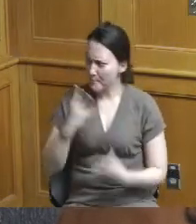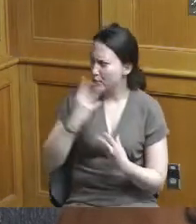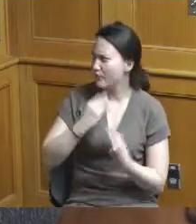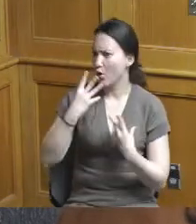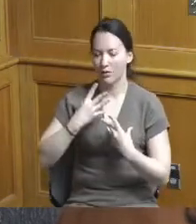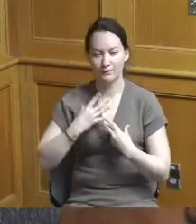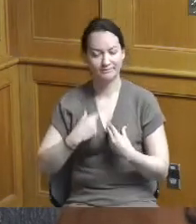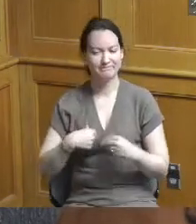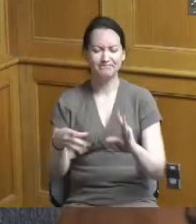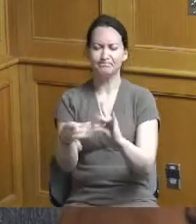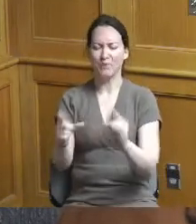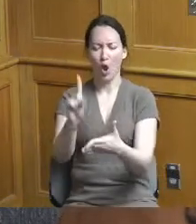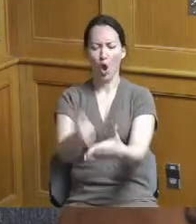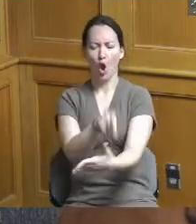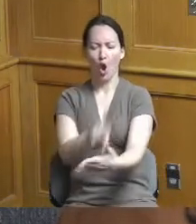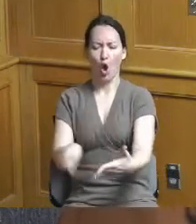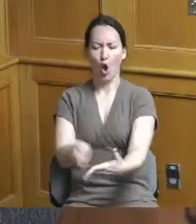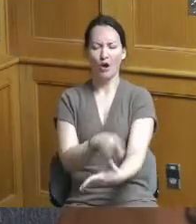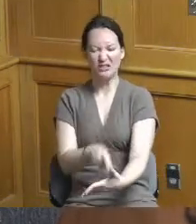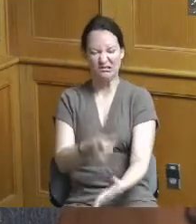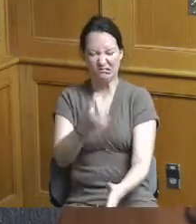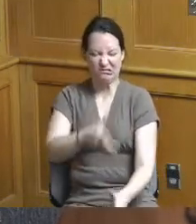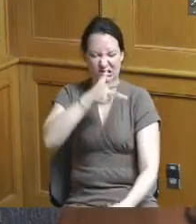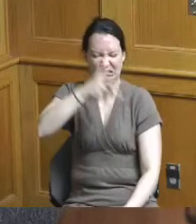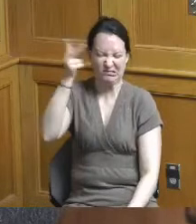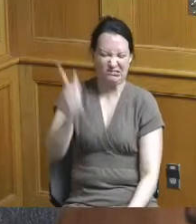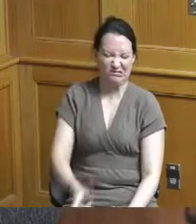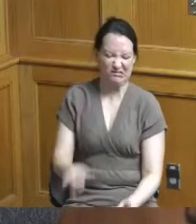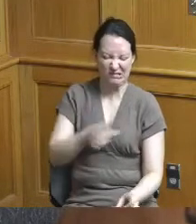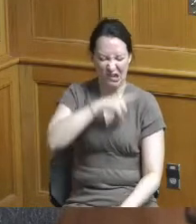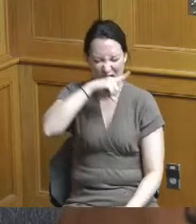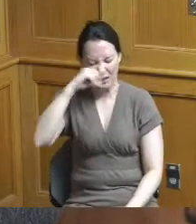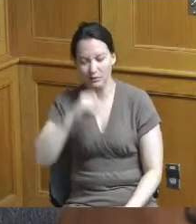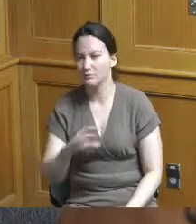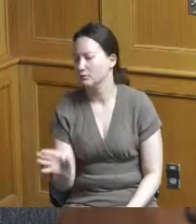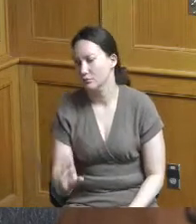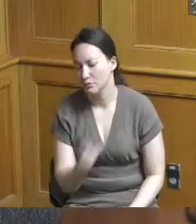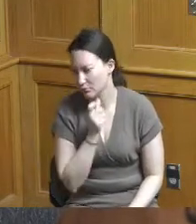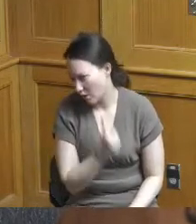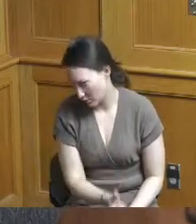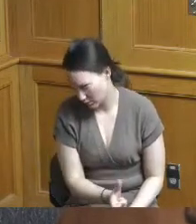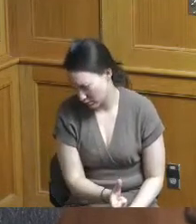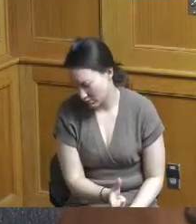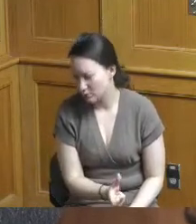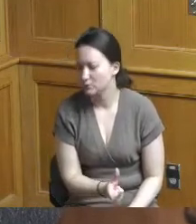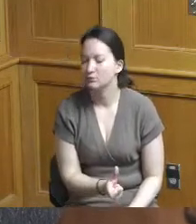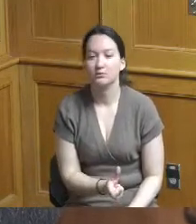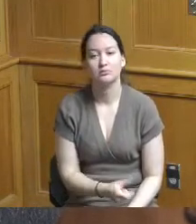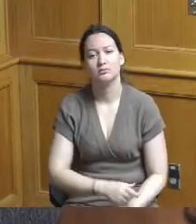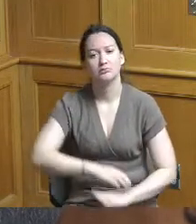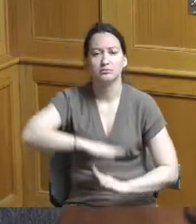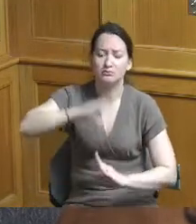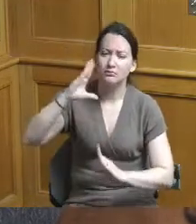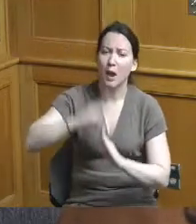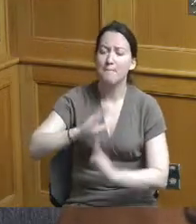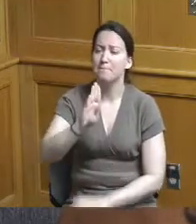not here to say that oh I could visit raggedy it is not raggedy we have one of the top ballrooms